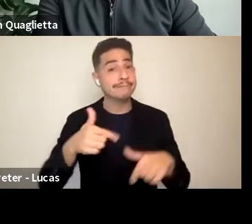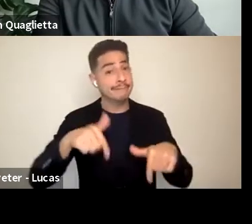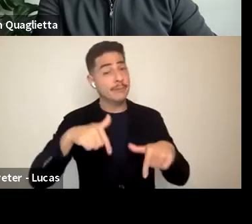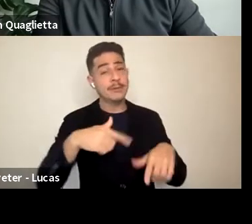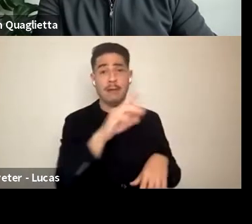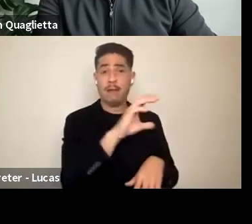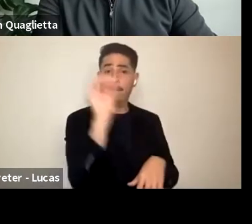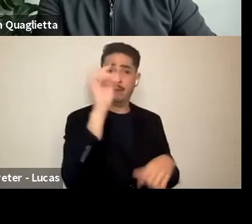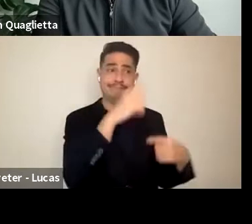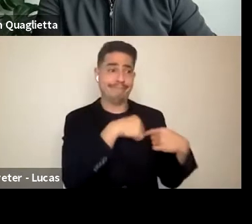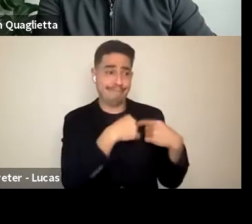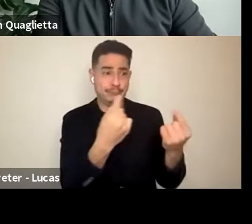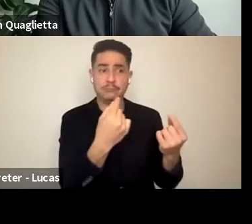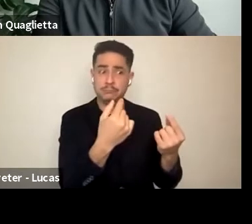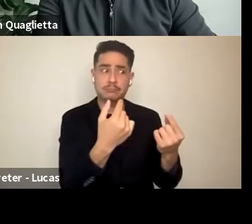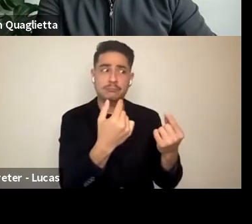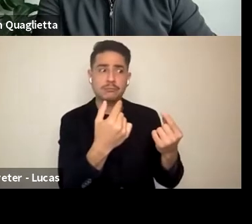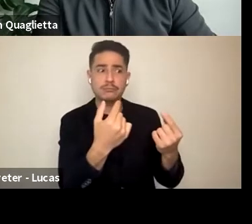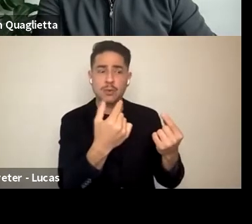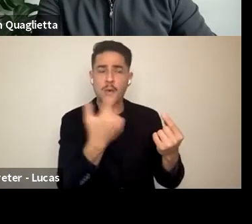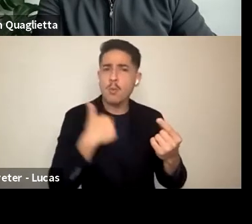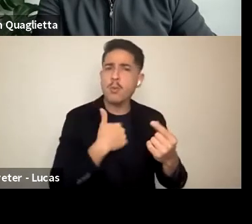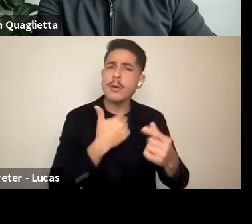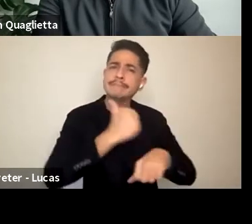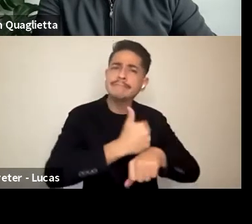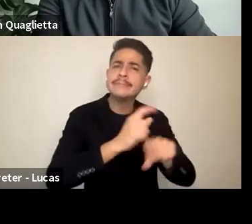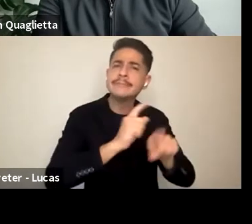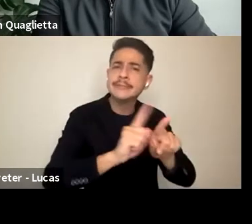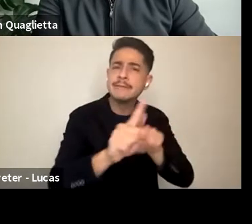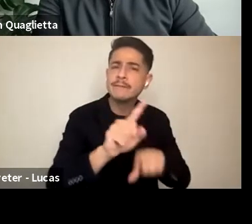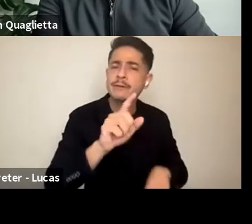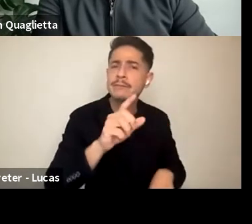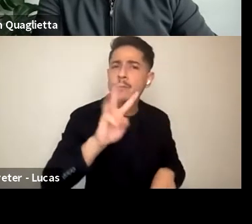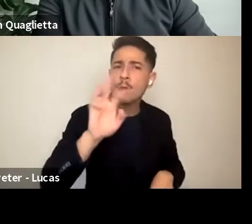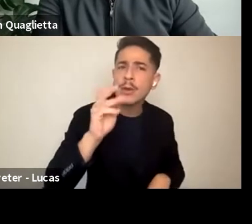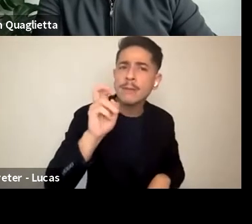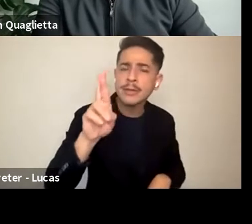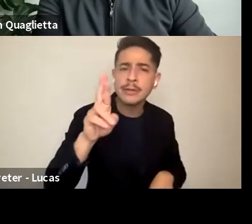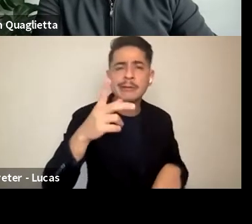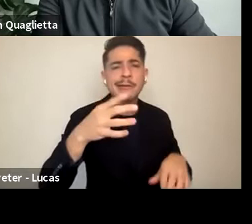series as well. And what was really interesting is that a lot of the accessibility